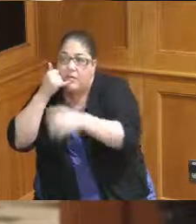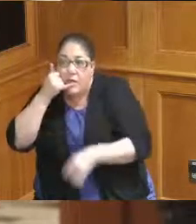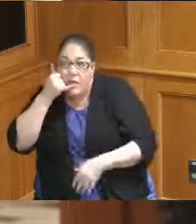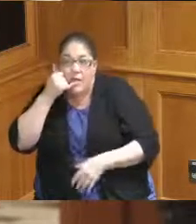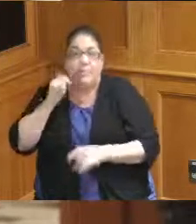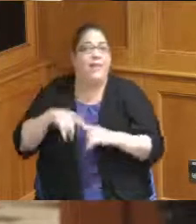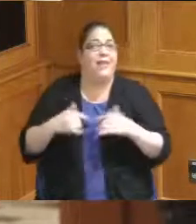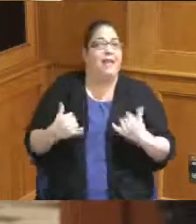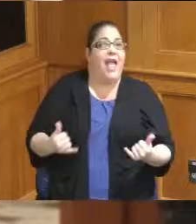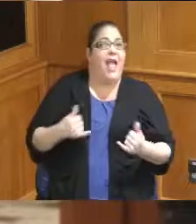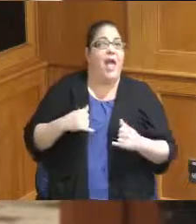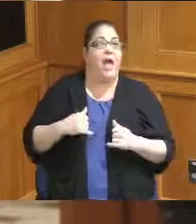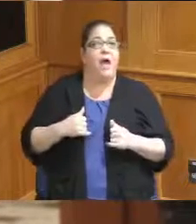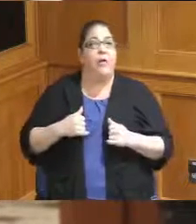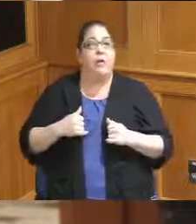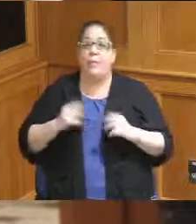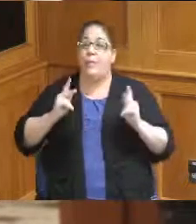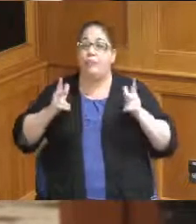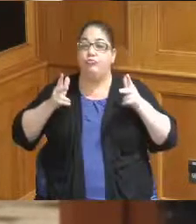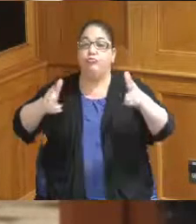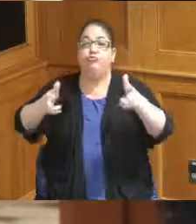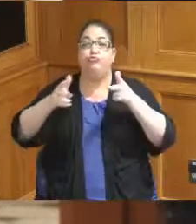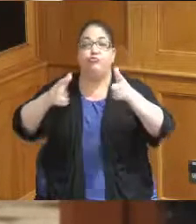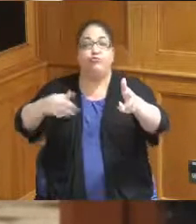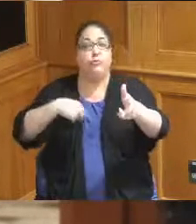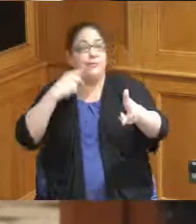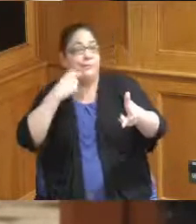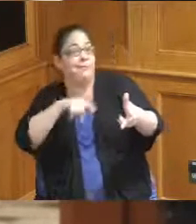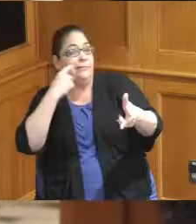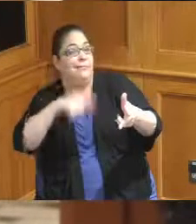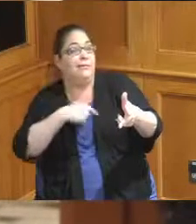auto accident repeatedly making the phone calls and that's really the cell phone is the biggest